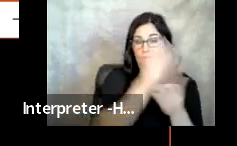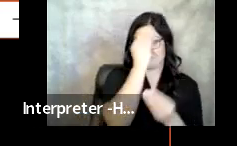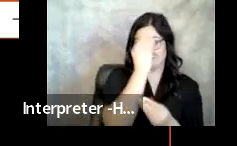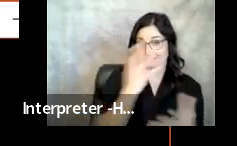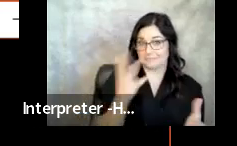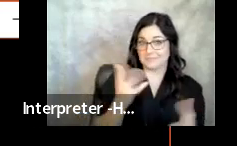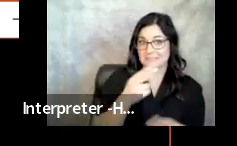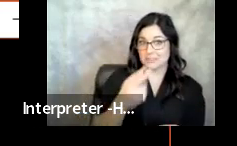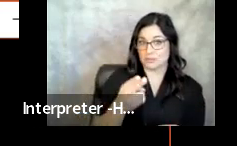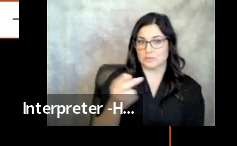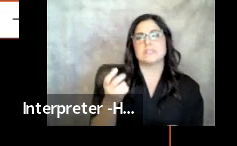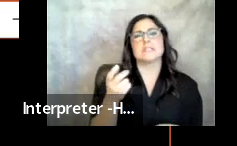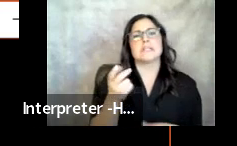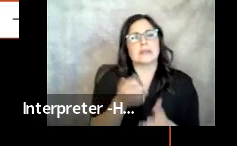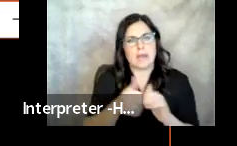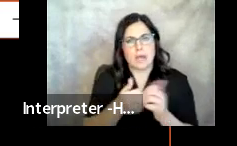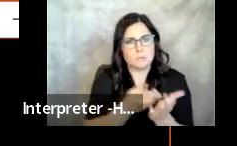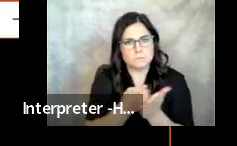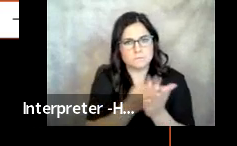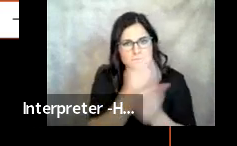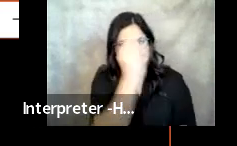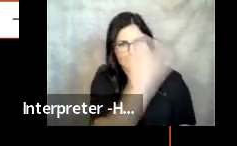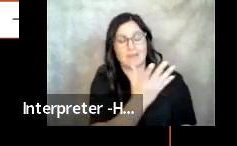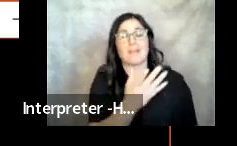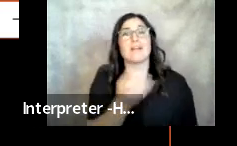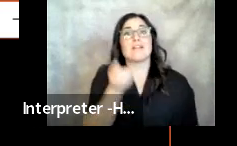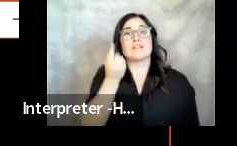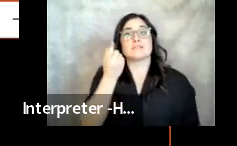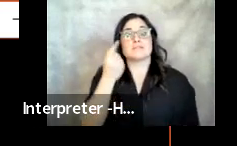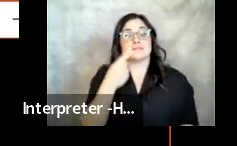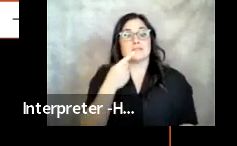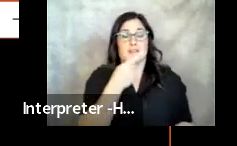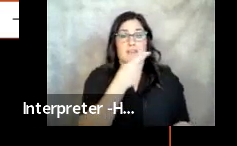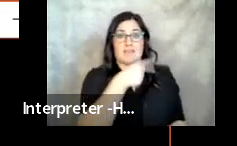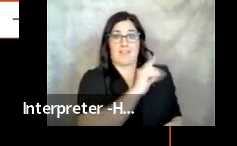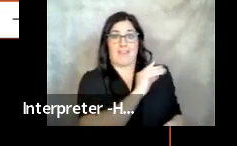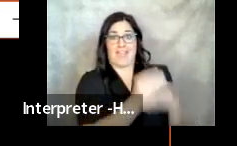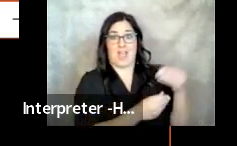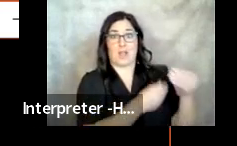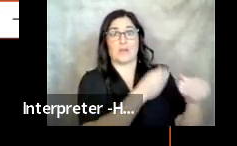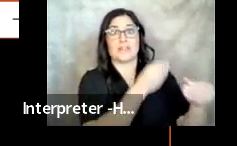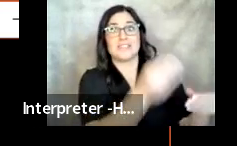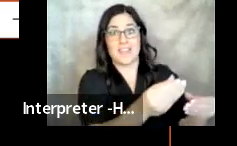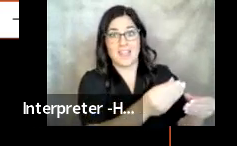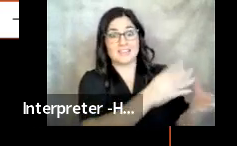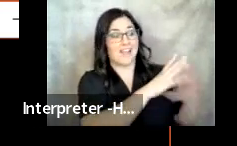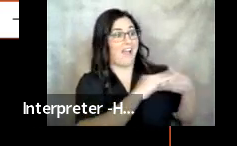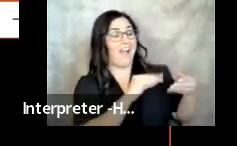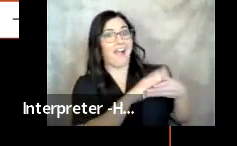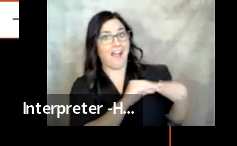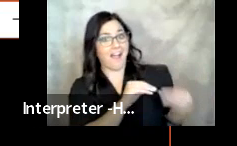Will defeat that sort. Of heritage purpose. It'll make people not love their country.